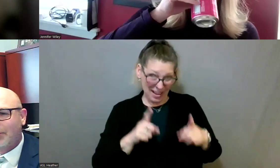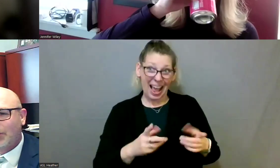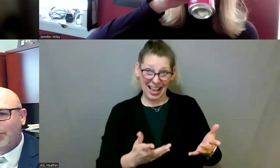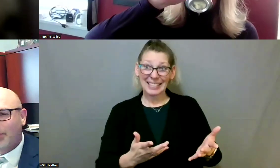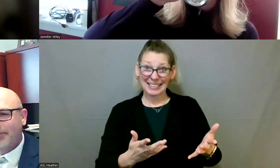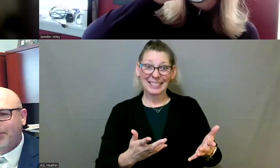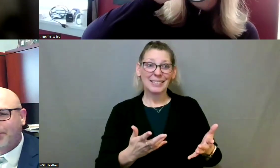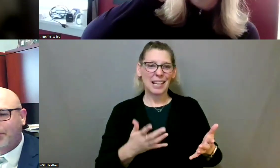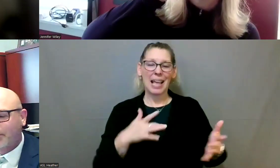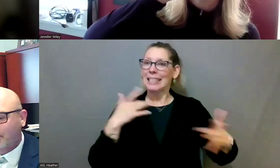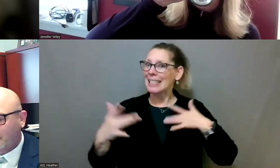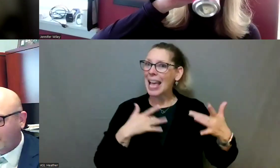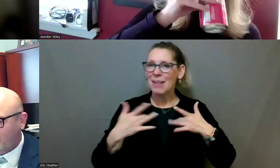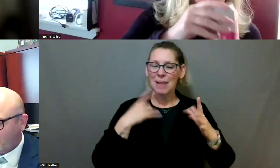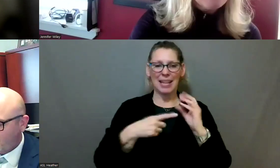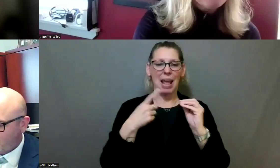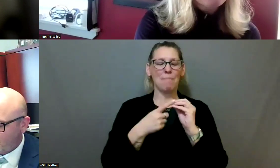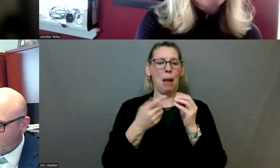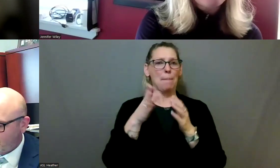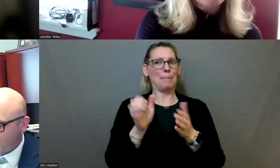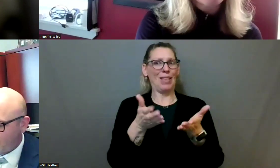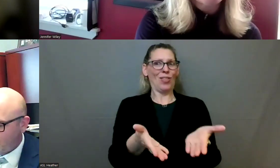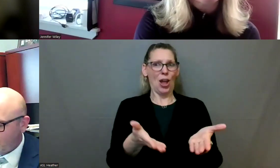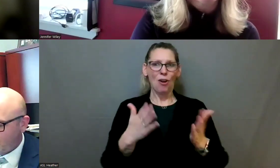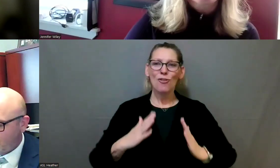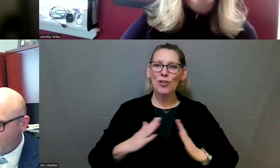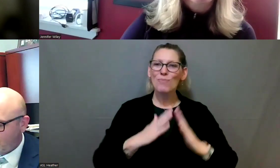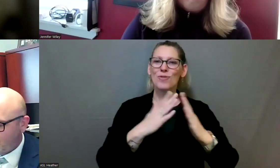uh there's excitement about being there and there's that Community feel of having